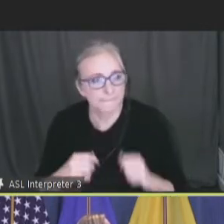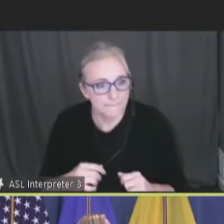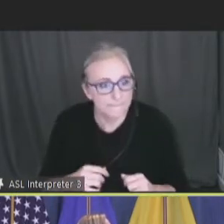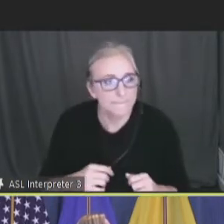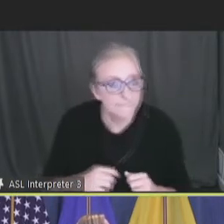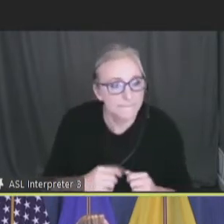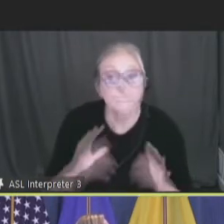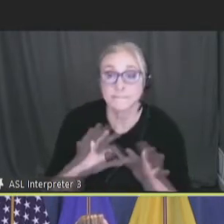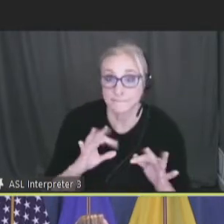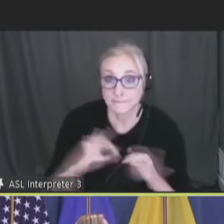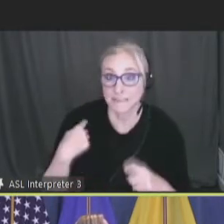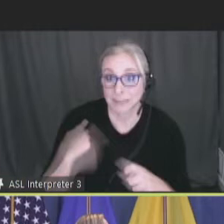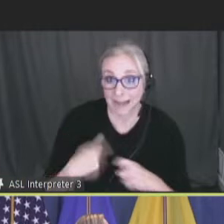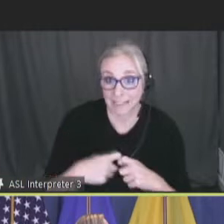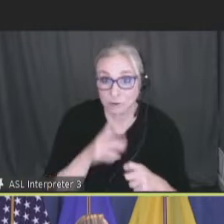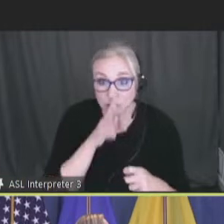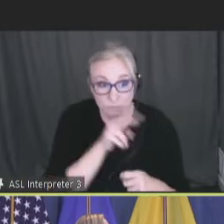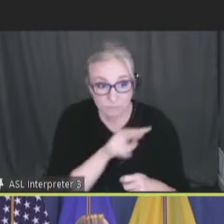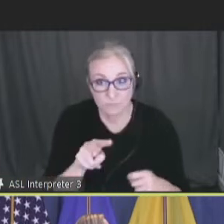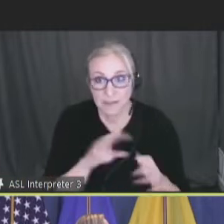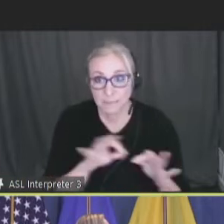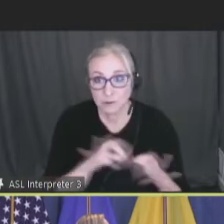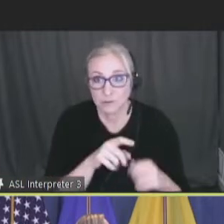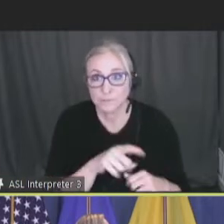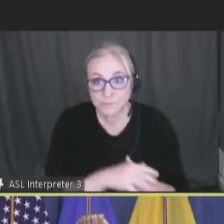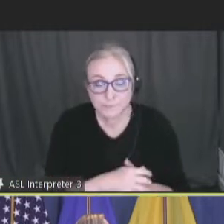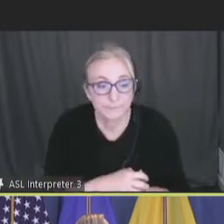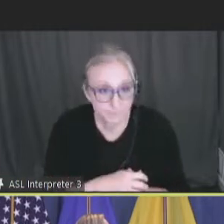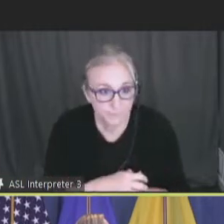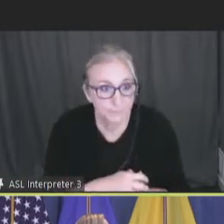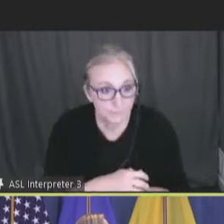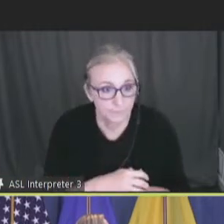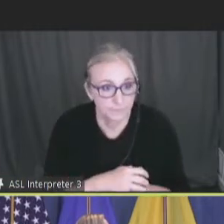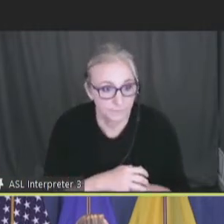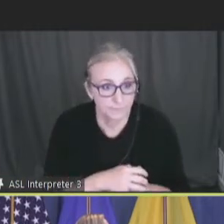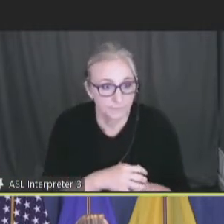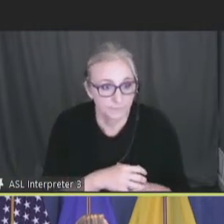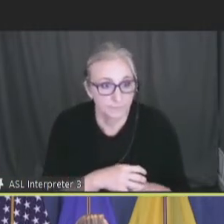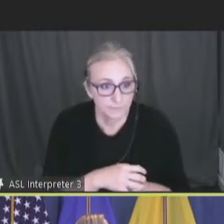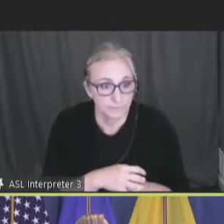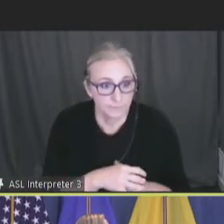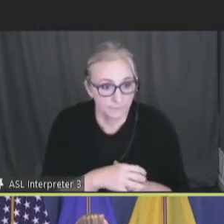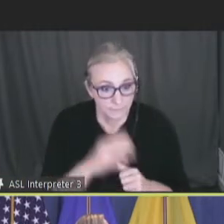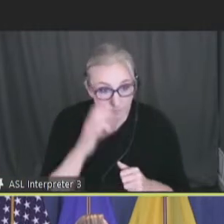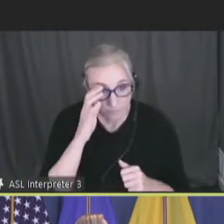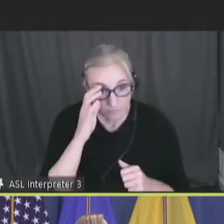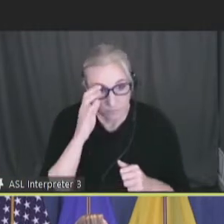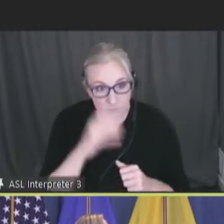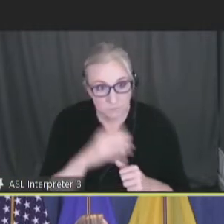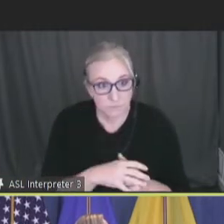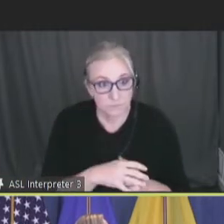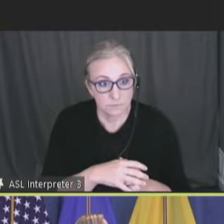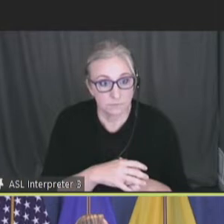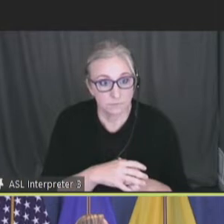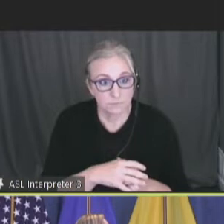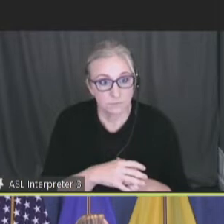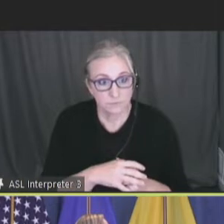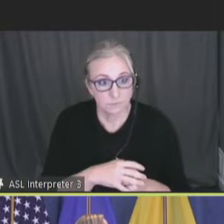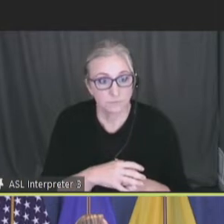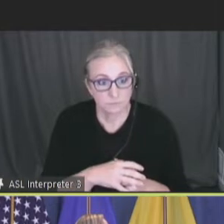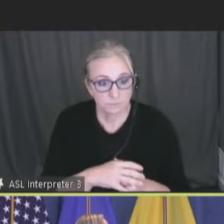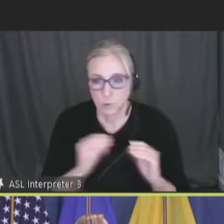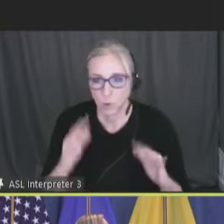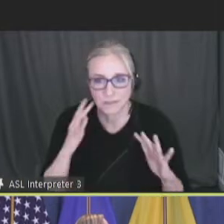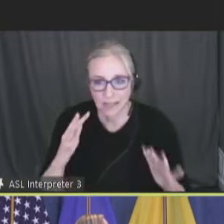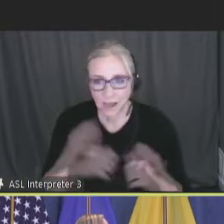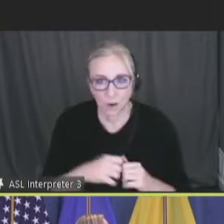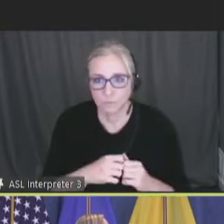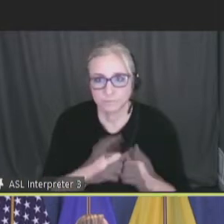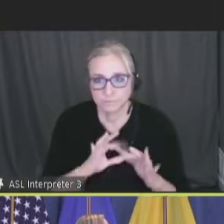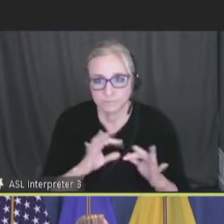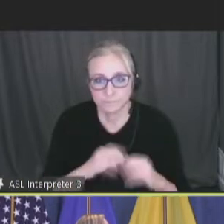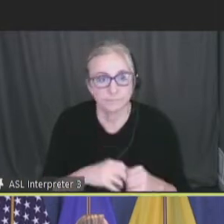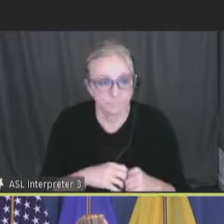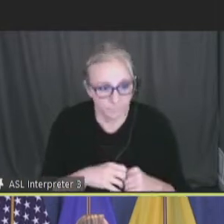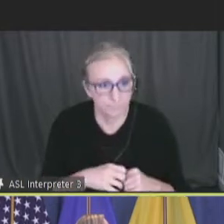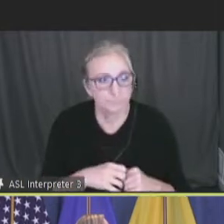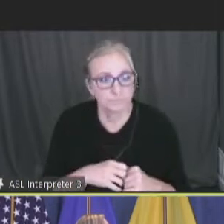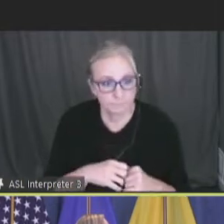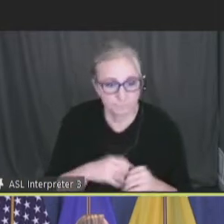Male Speaker: